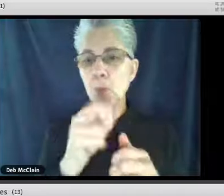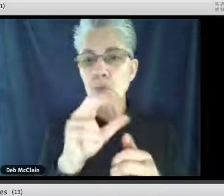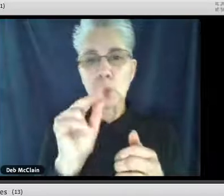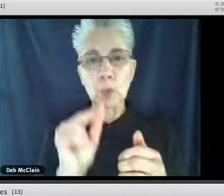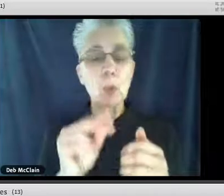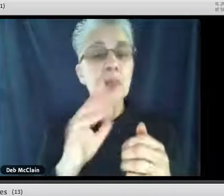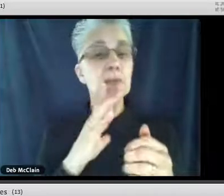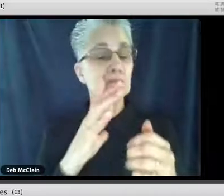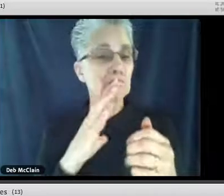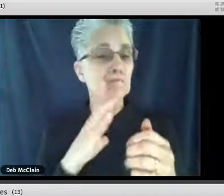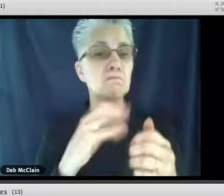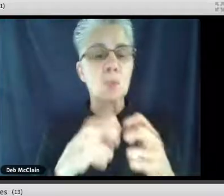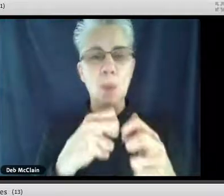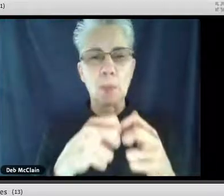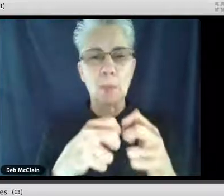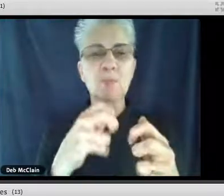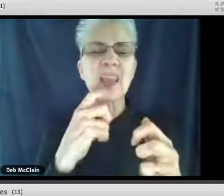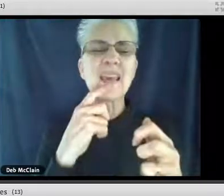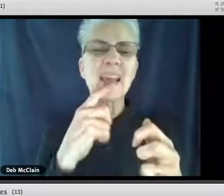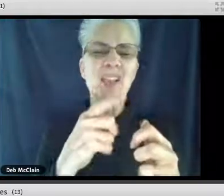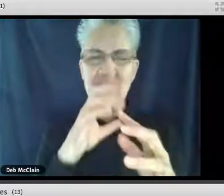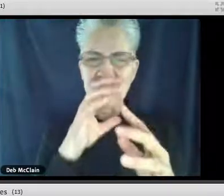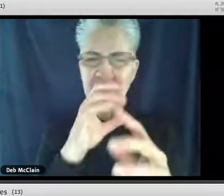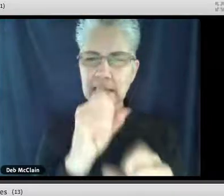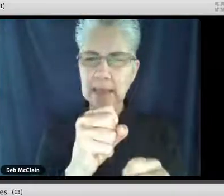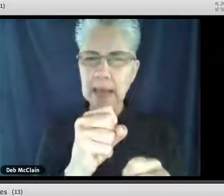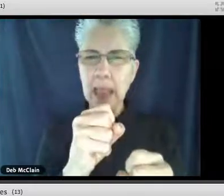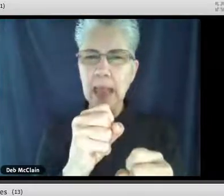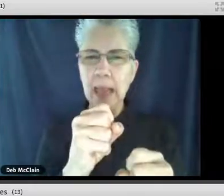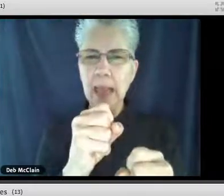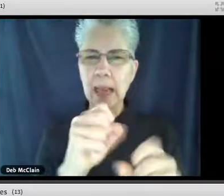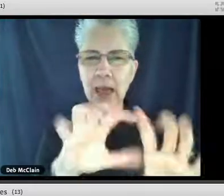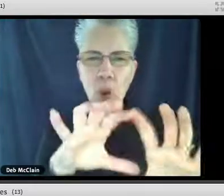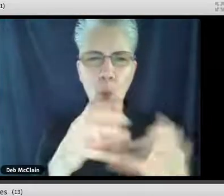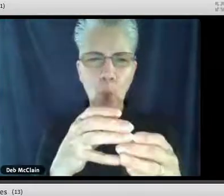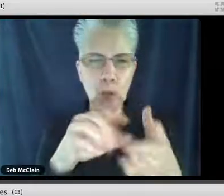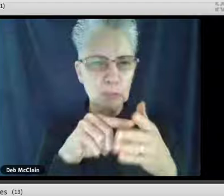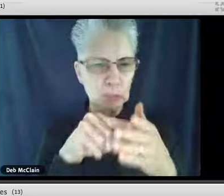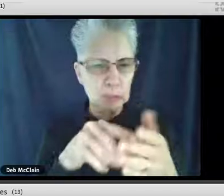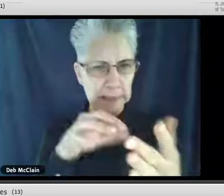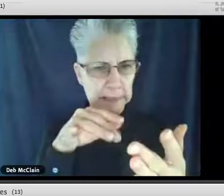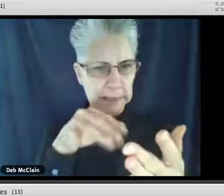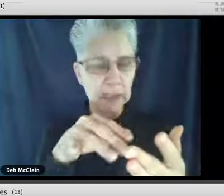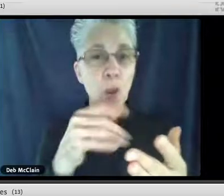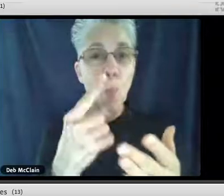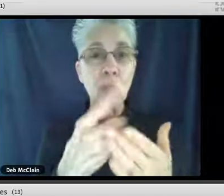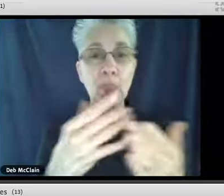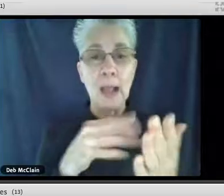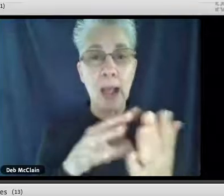It is just a fascinating whole world to enter. One of the things that I learned doing usability testing,